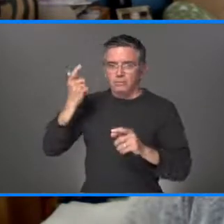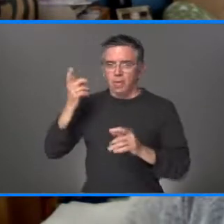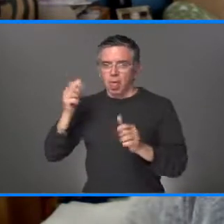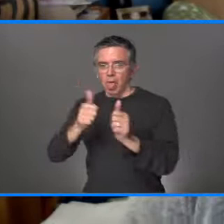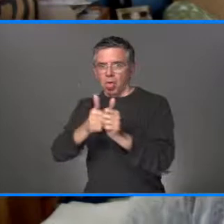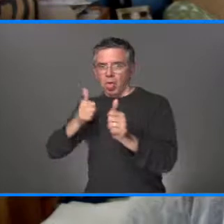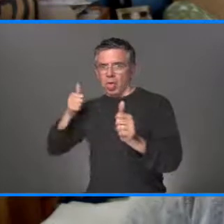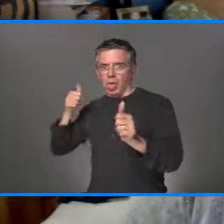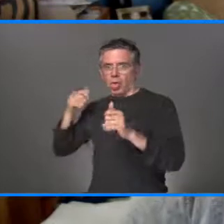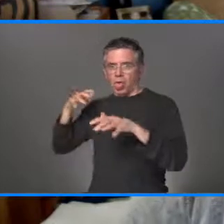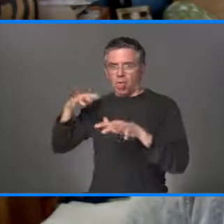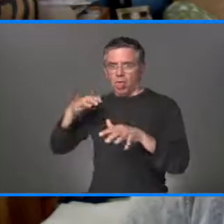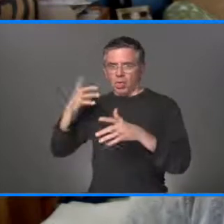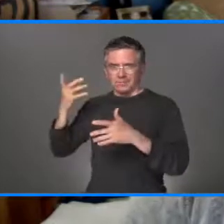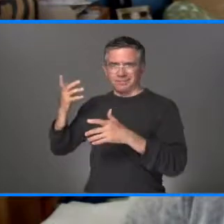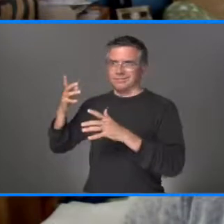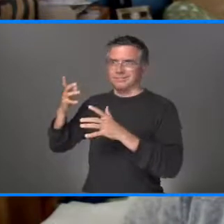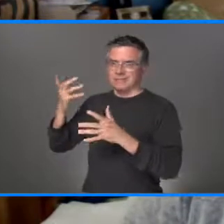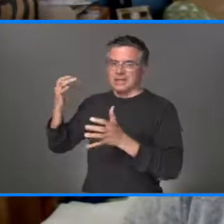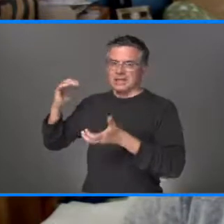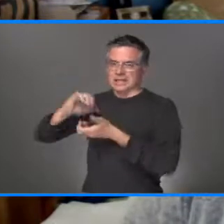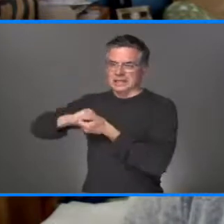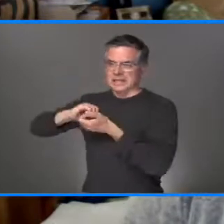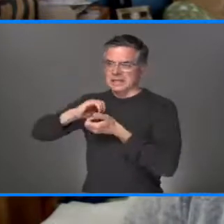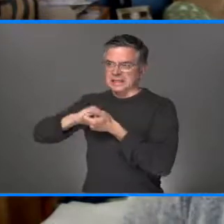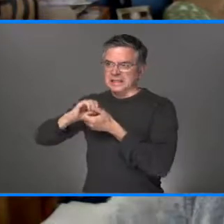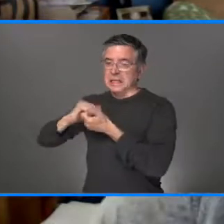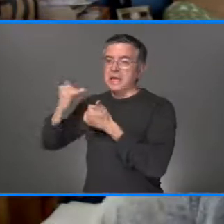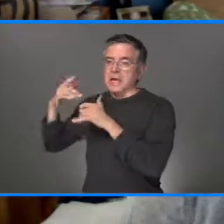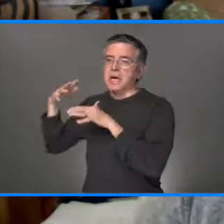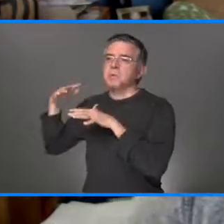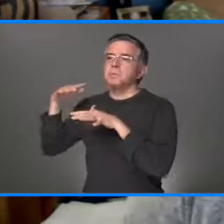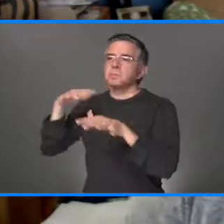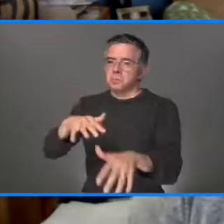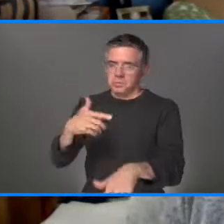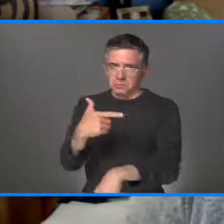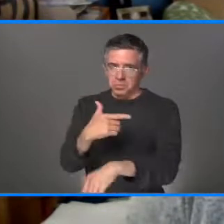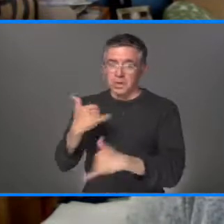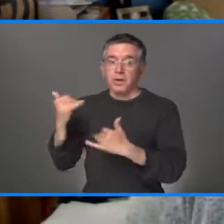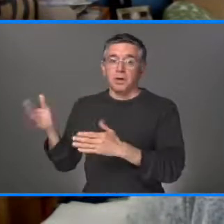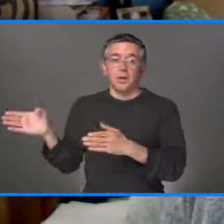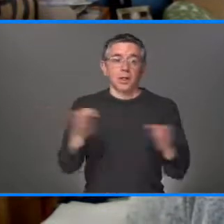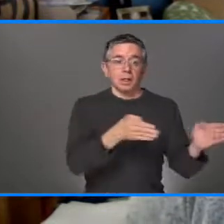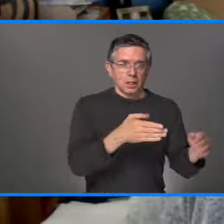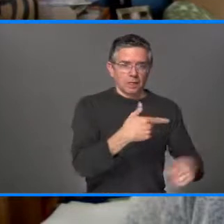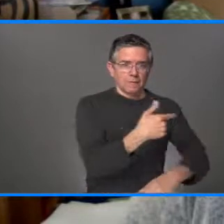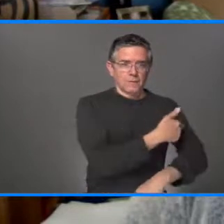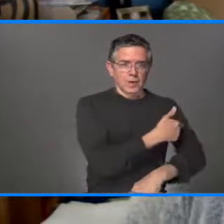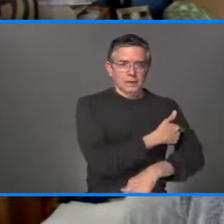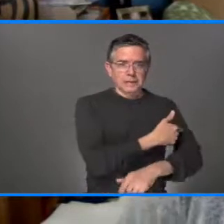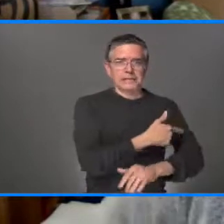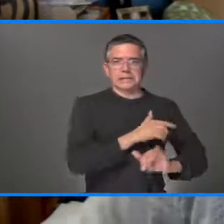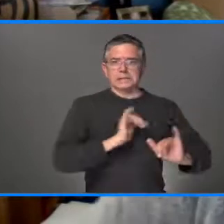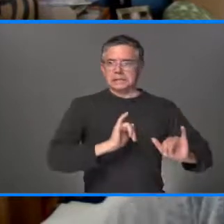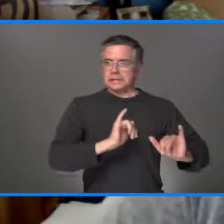who we're now working with again around access to vaccine. And since Whatcom and Skagit Counties